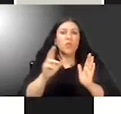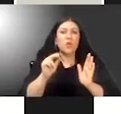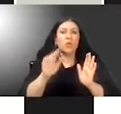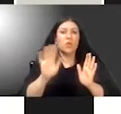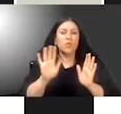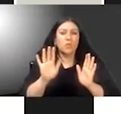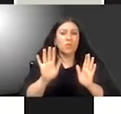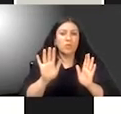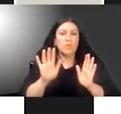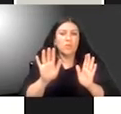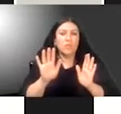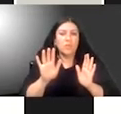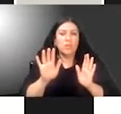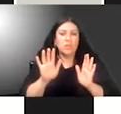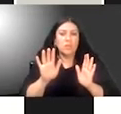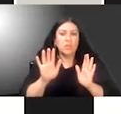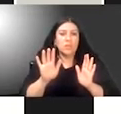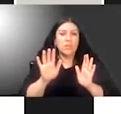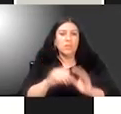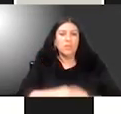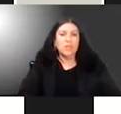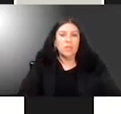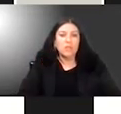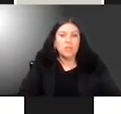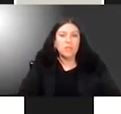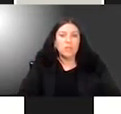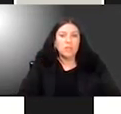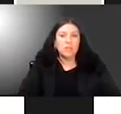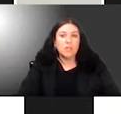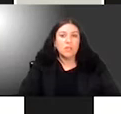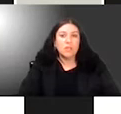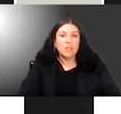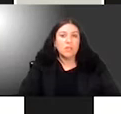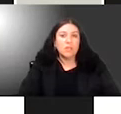No.